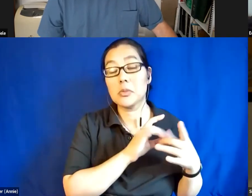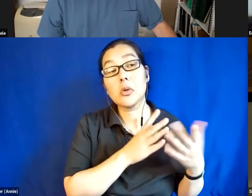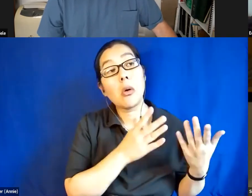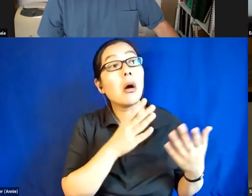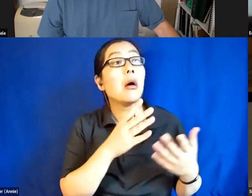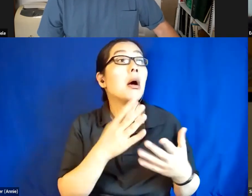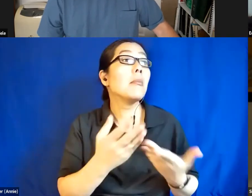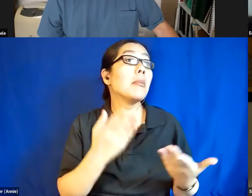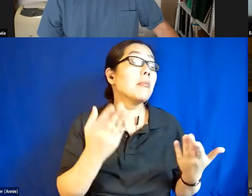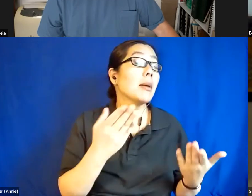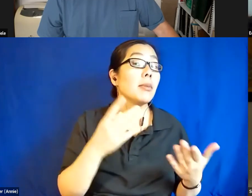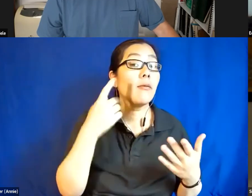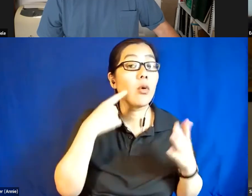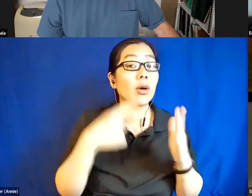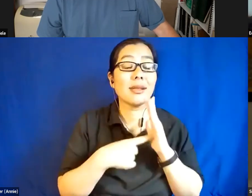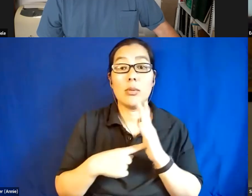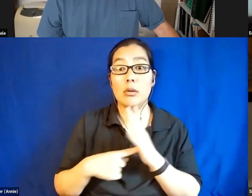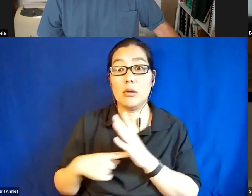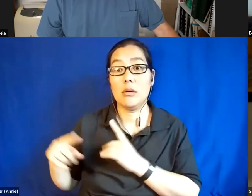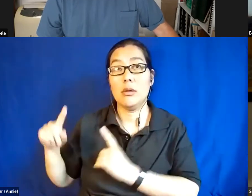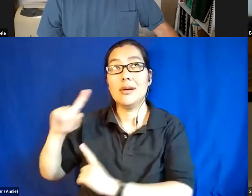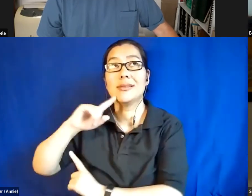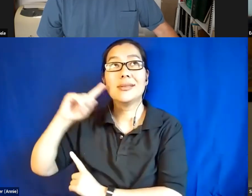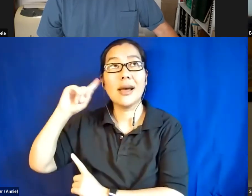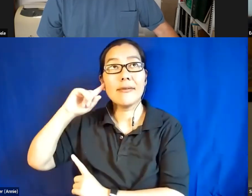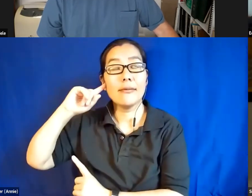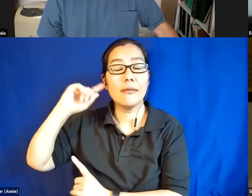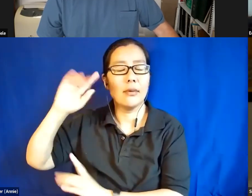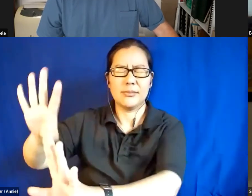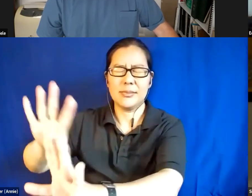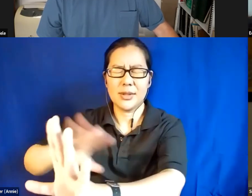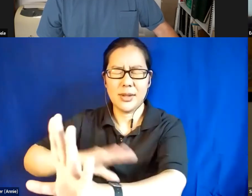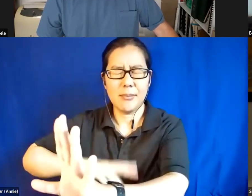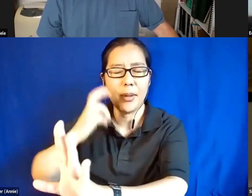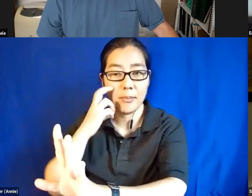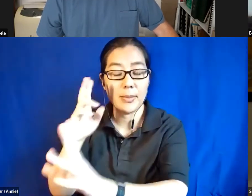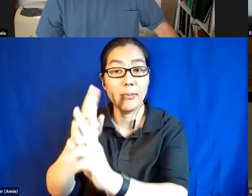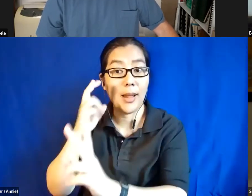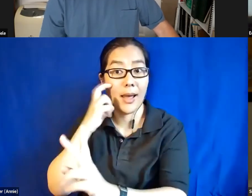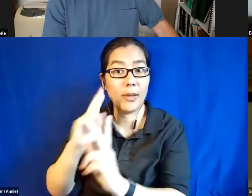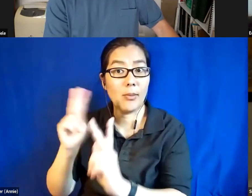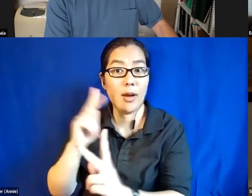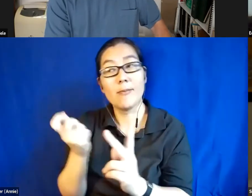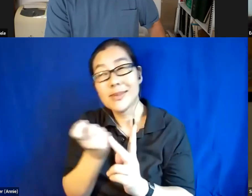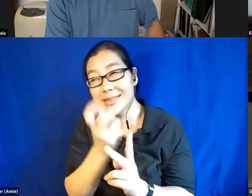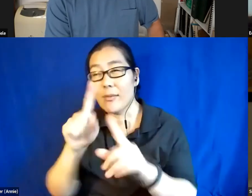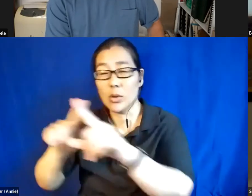For example, poor tactile acuity or loss of use of their hands or hearing impairments as